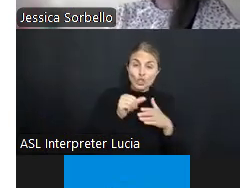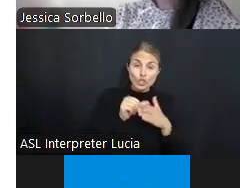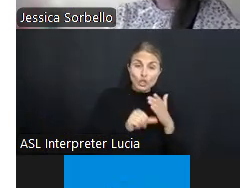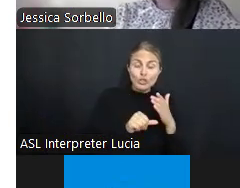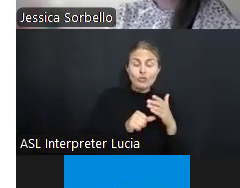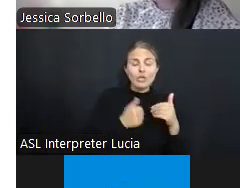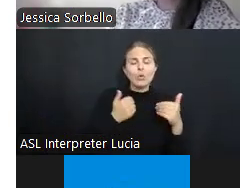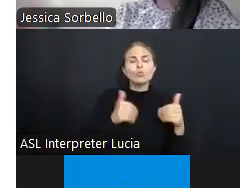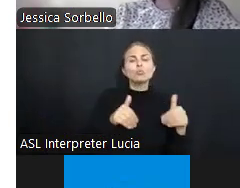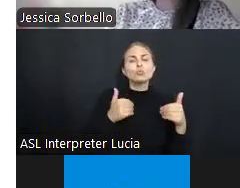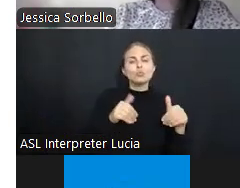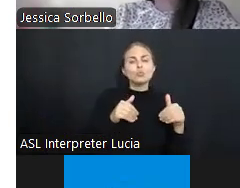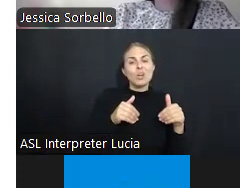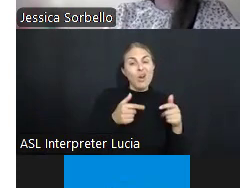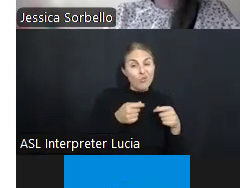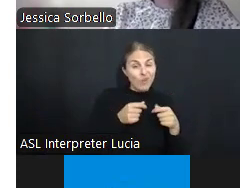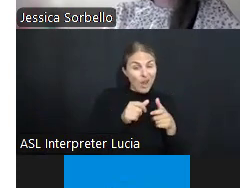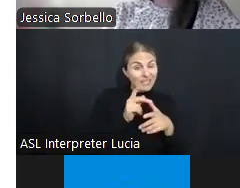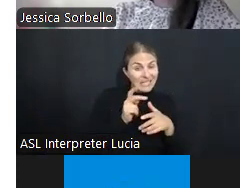likelihood of on going pain is far more likely. And so, again